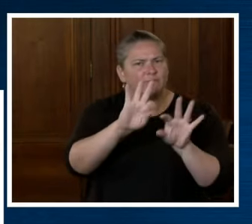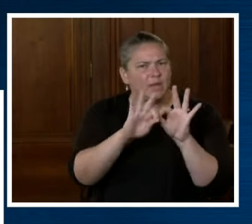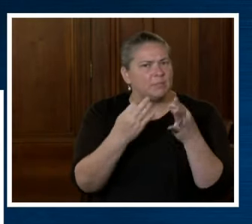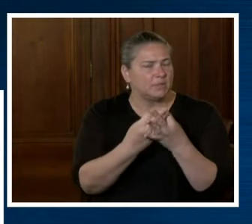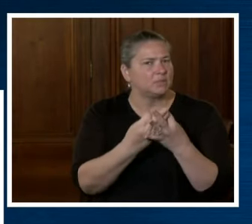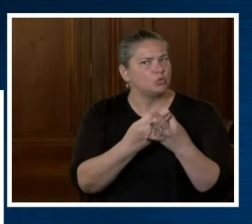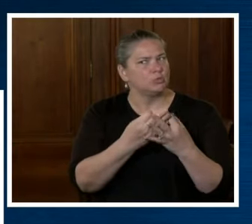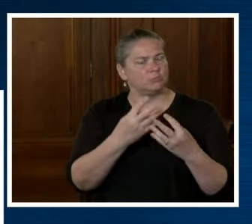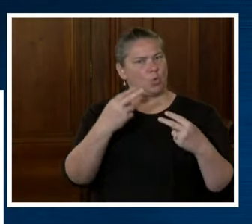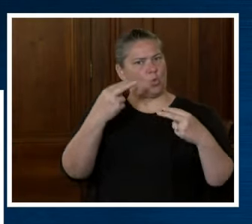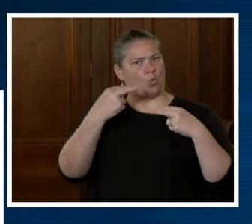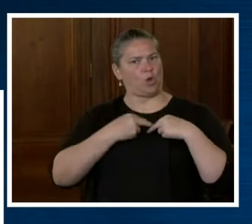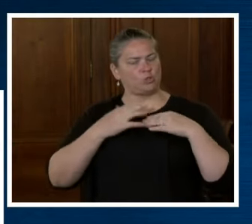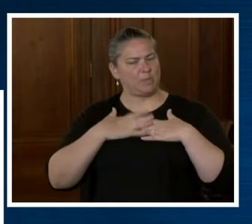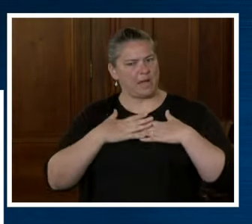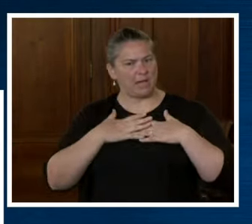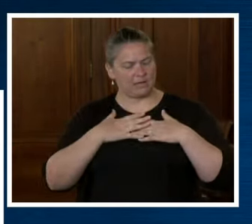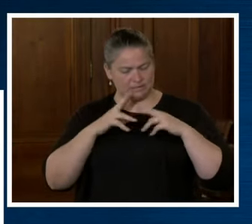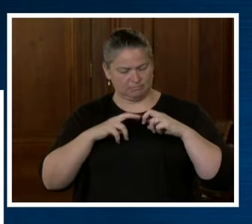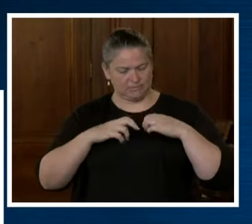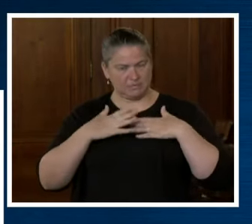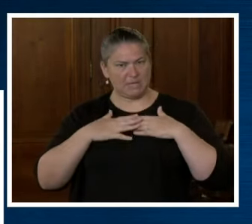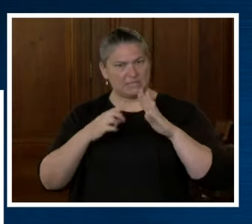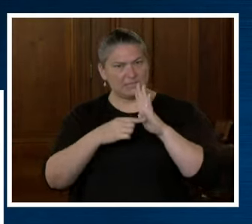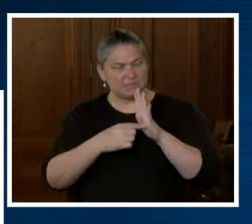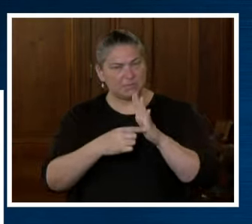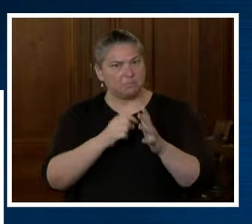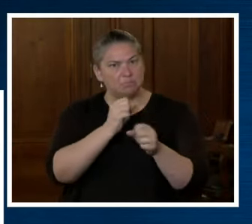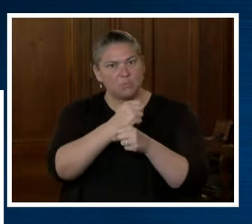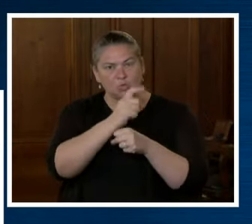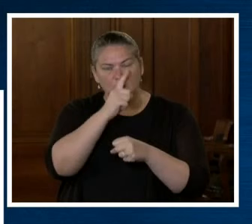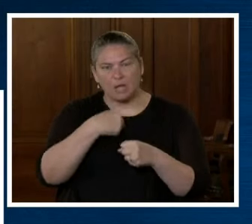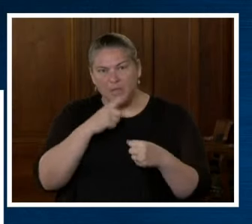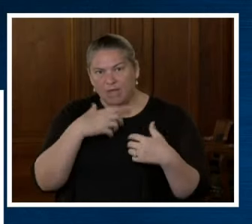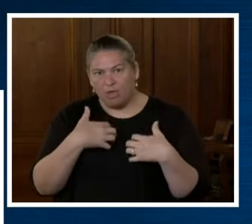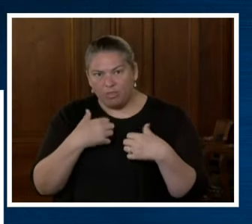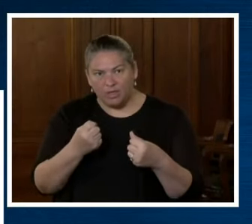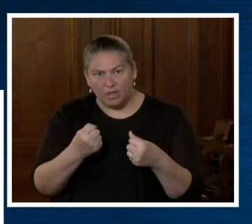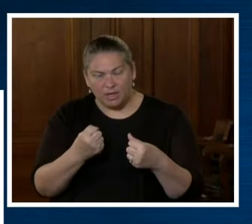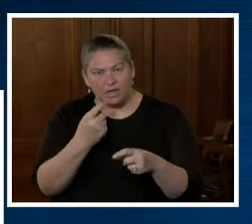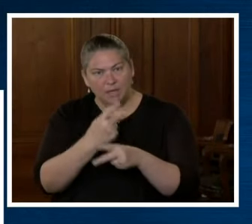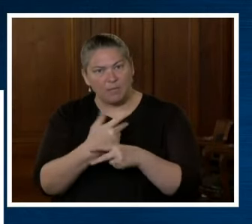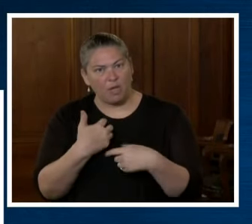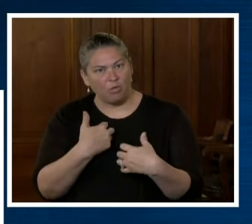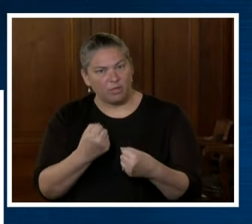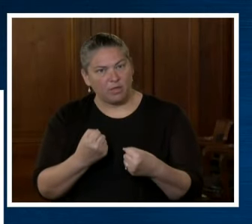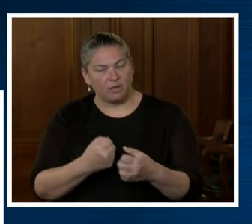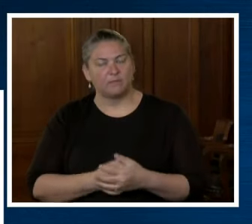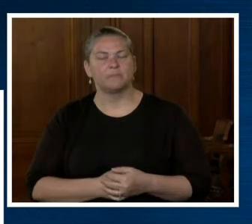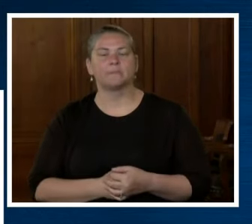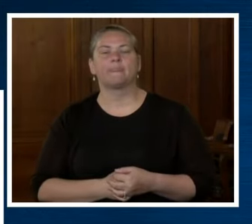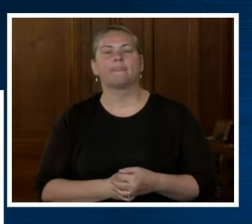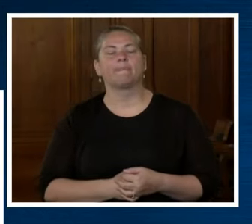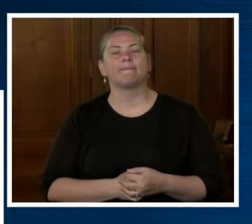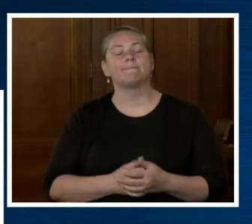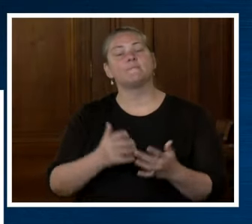COUNTRY. AGAIN, THOSE ACTUALLY EVERY STATE UP THERE WHEN YOU LOOK AT THAT IS GOVERNED BY A REPUBLICAN